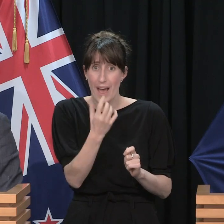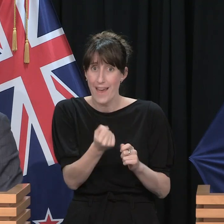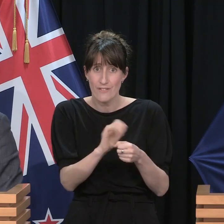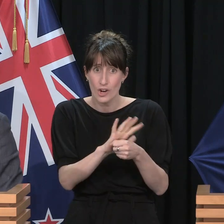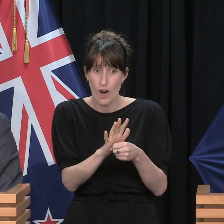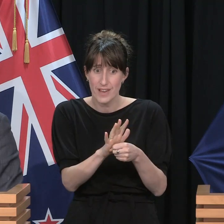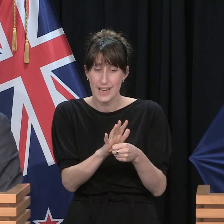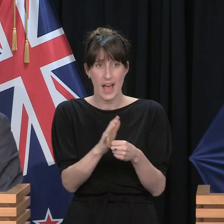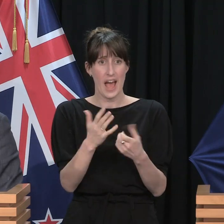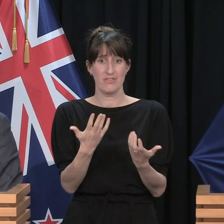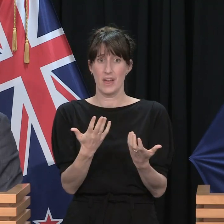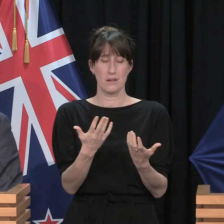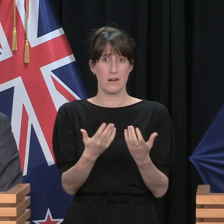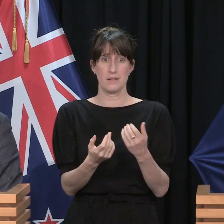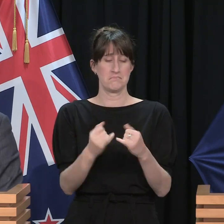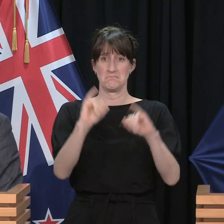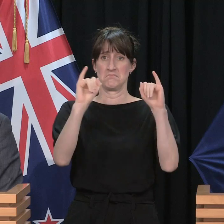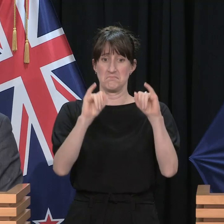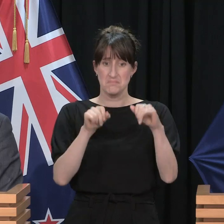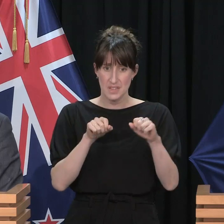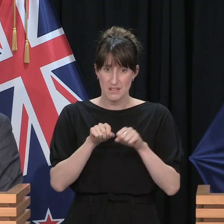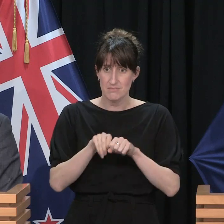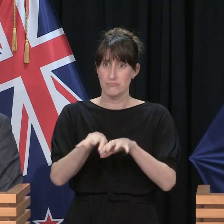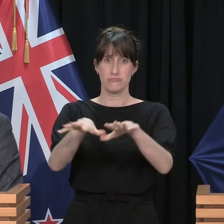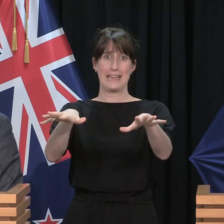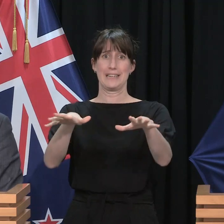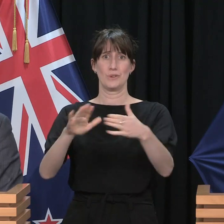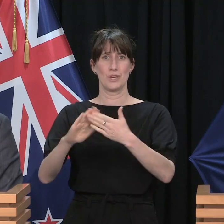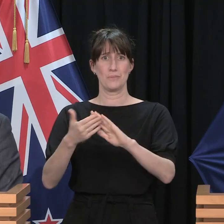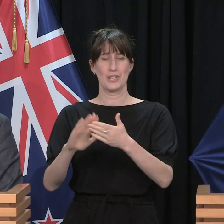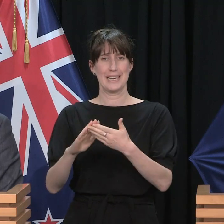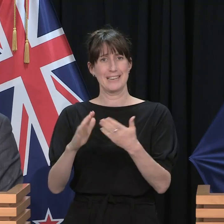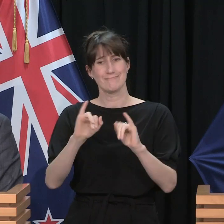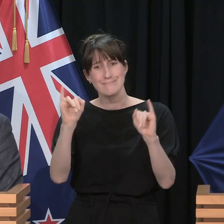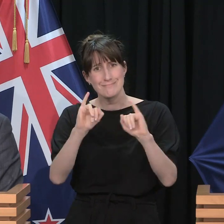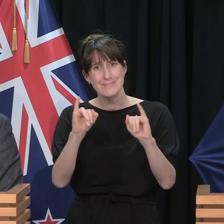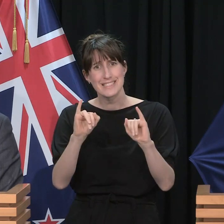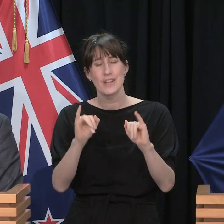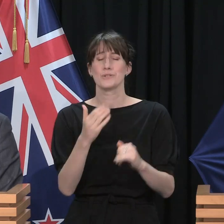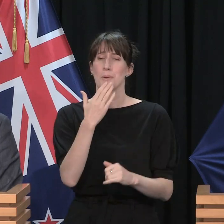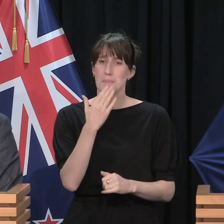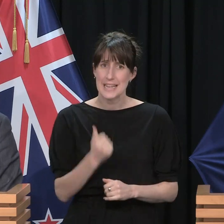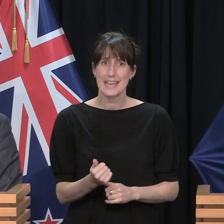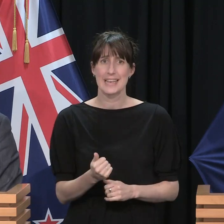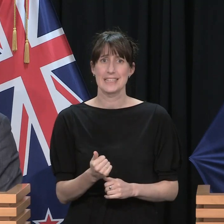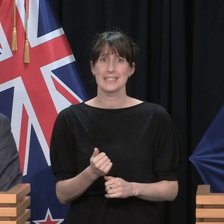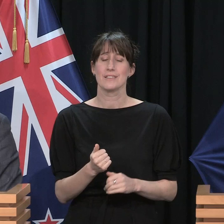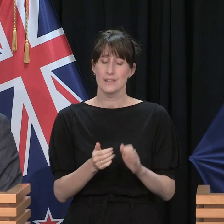identifying a train of transmission or it going undetected in our community until it's too late. So, if